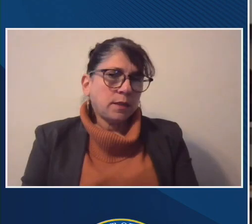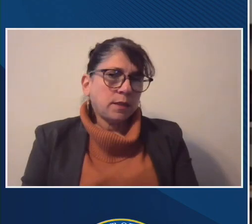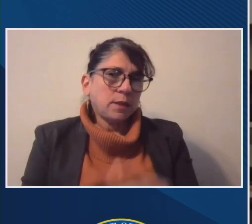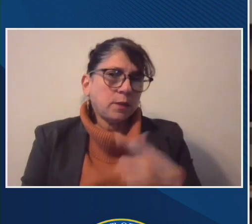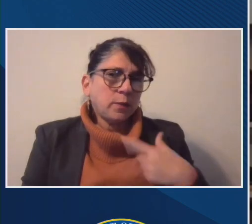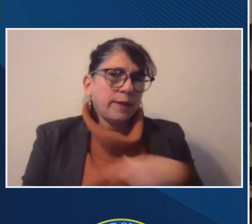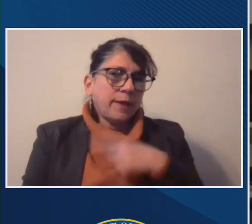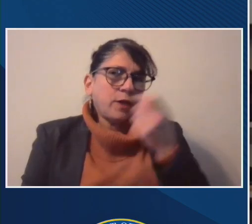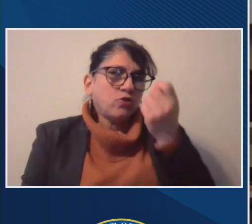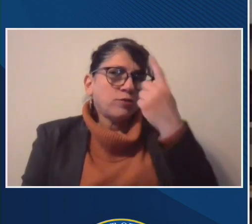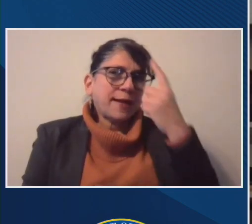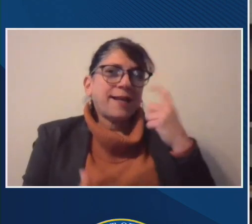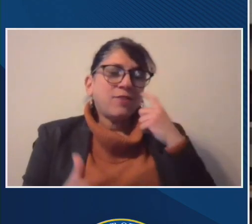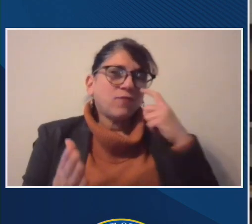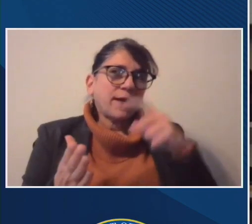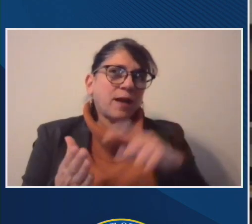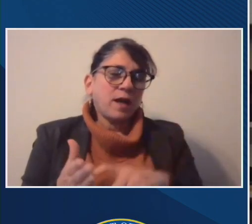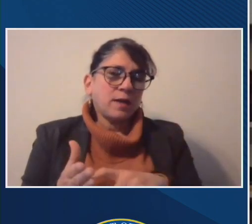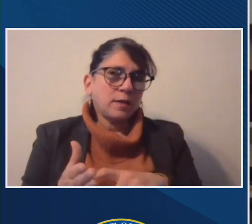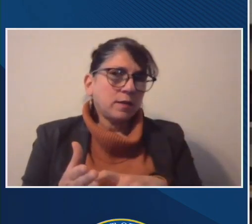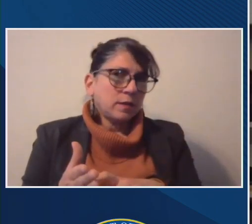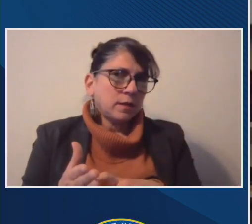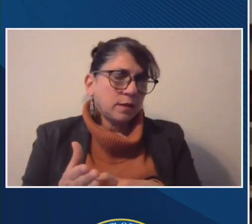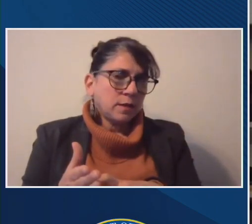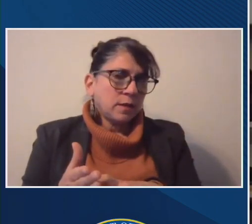it would- that there would be some